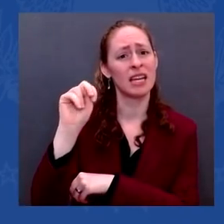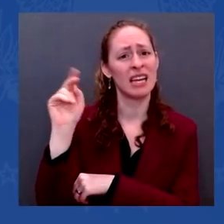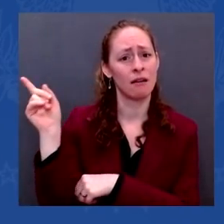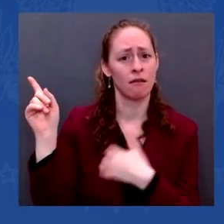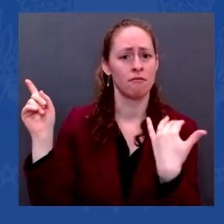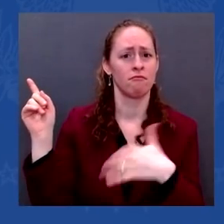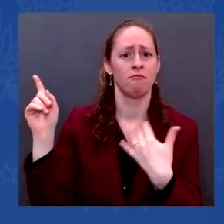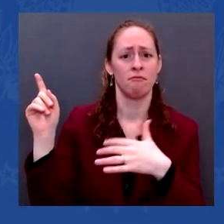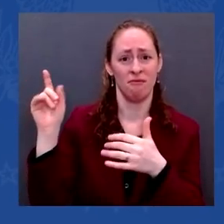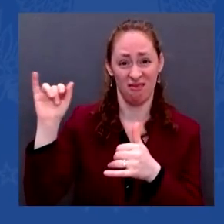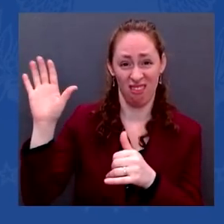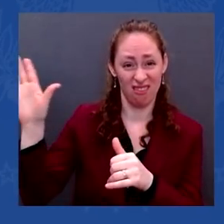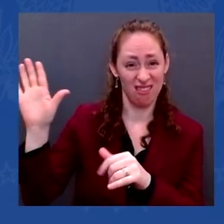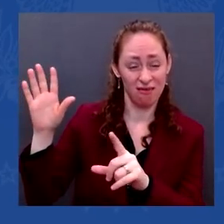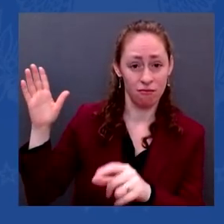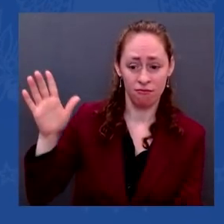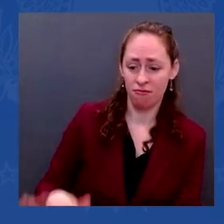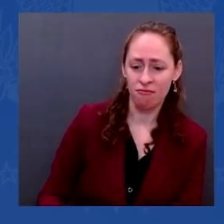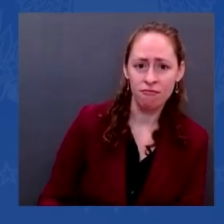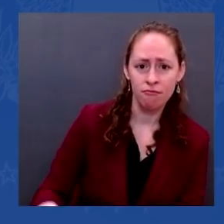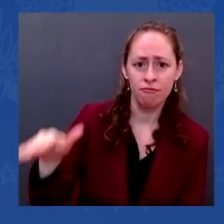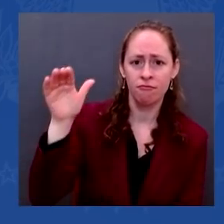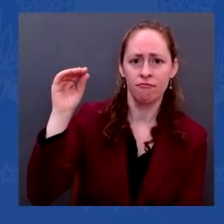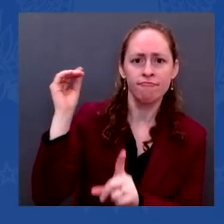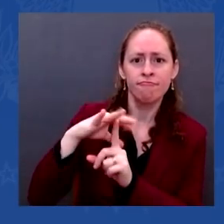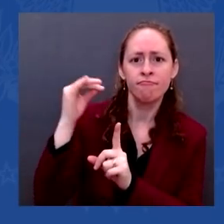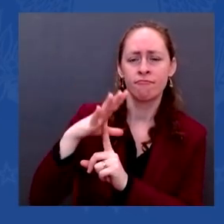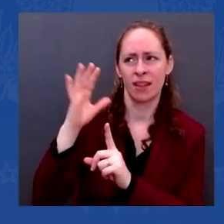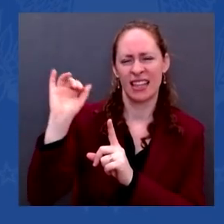That is what brought him to a time such as this.